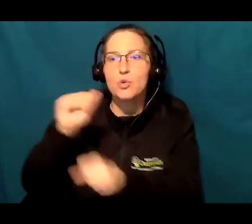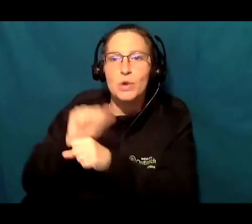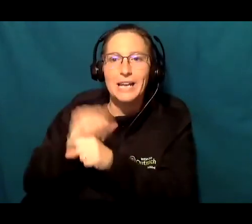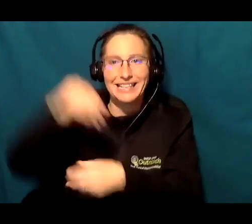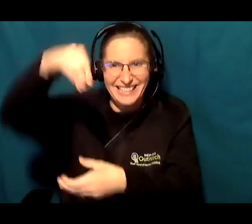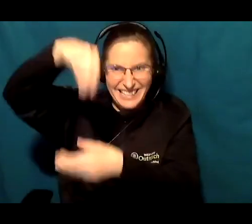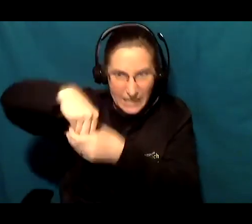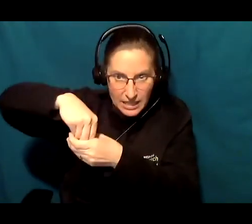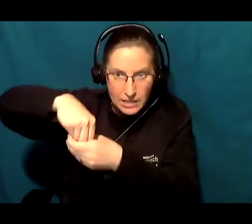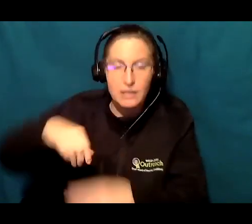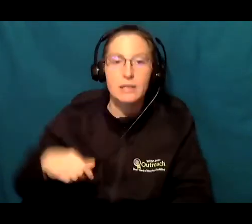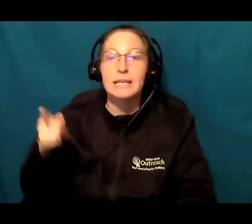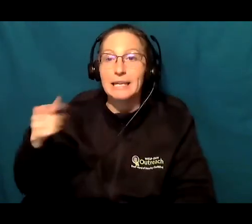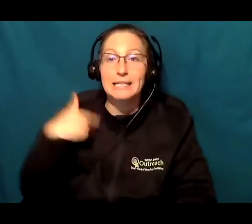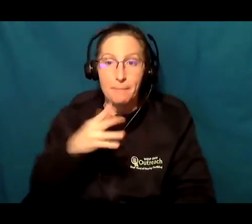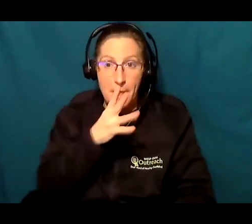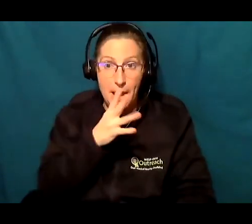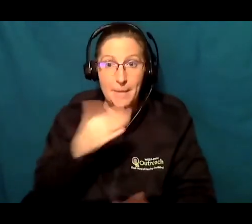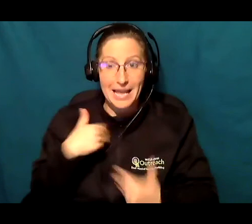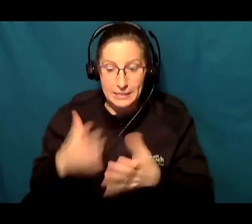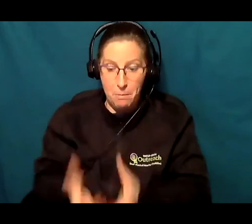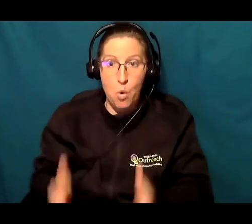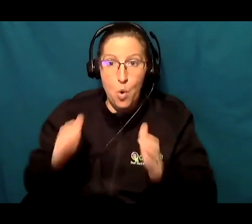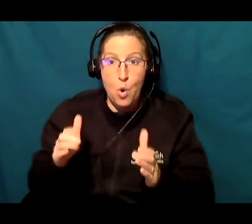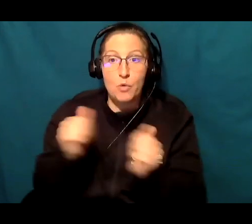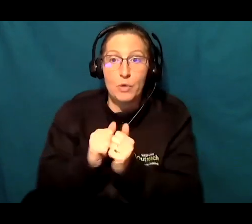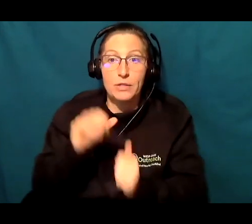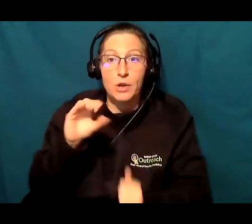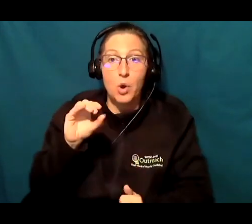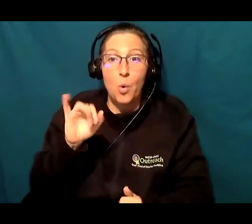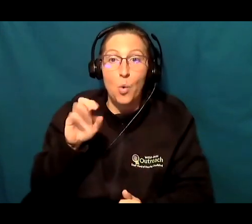and his mom has a tin bowl with like a coin, I'm doing the same.